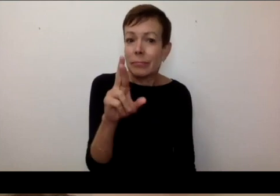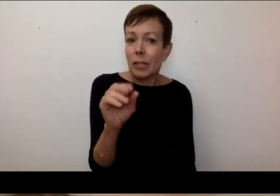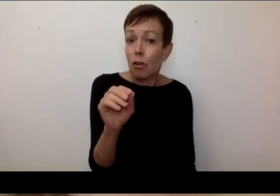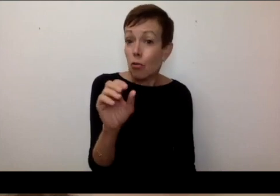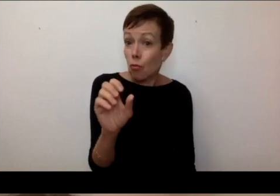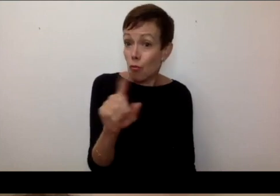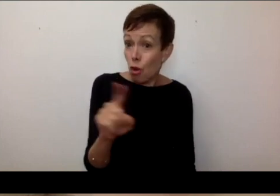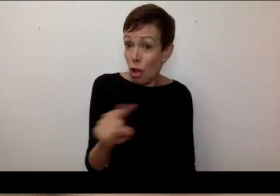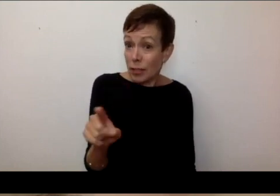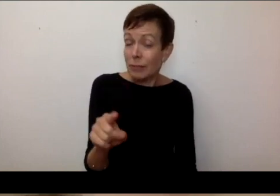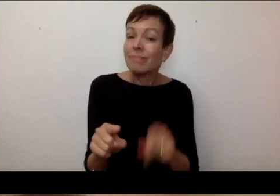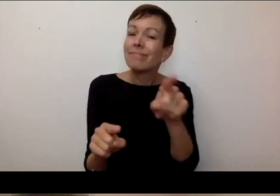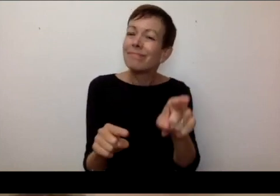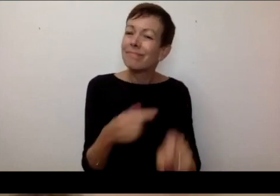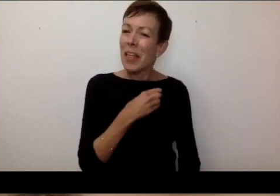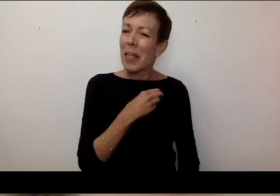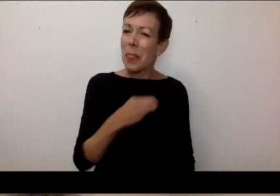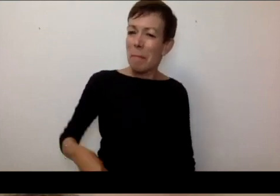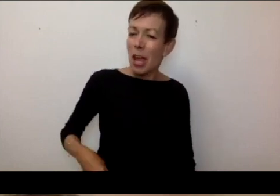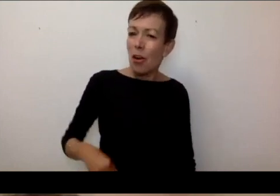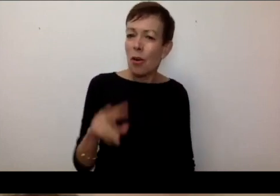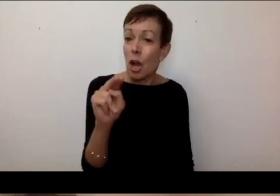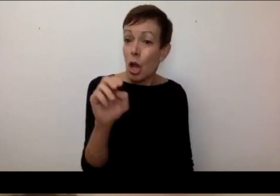jersey newark is one of 11 u.s cities